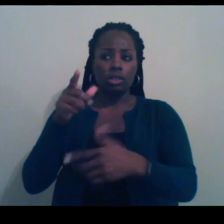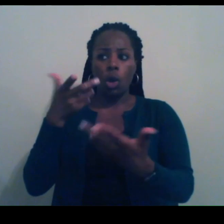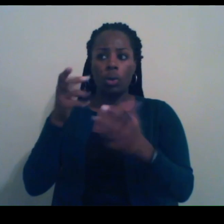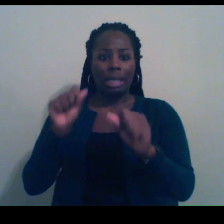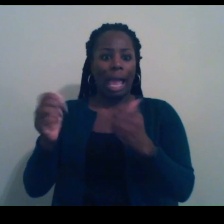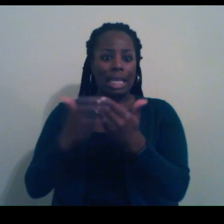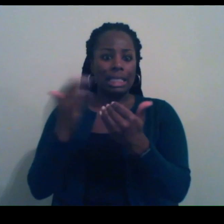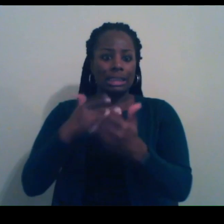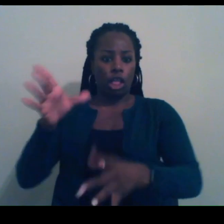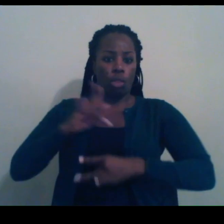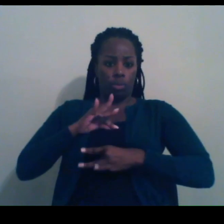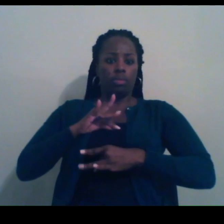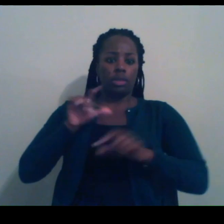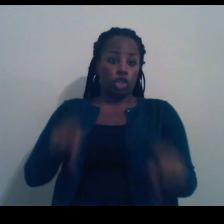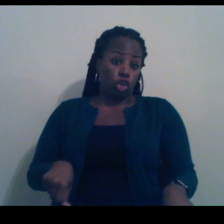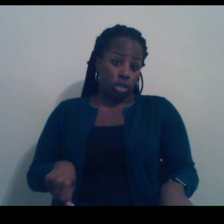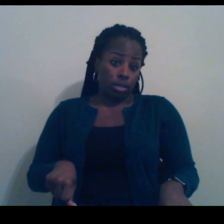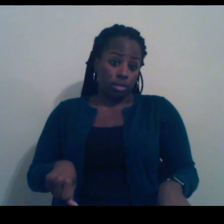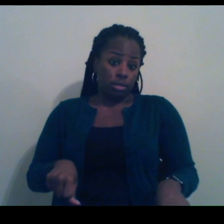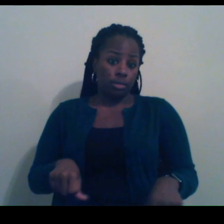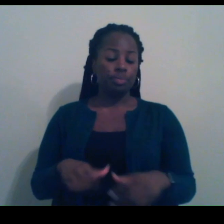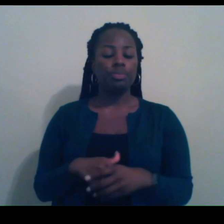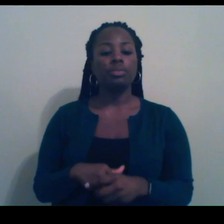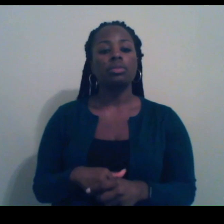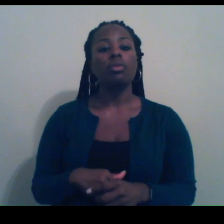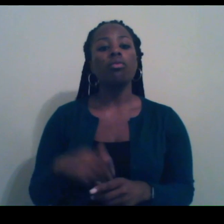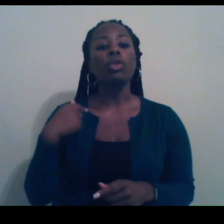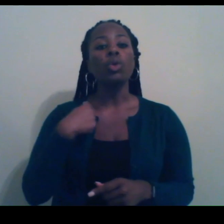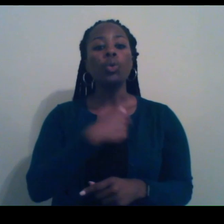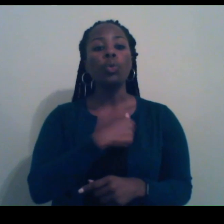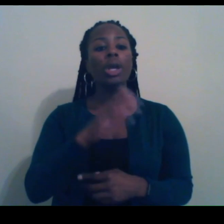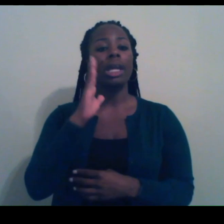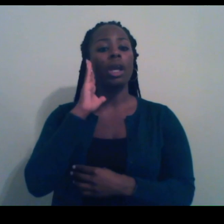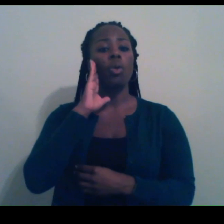screening protocol which will be in full force in effect within the next 12 hours